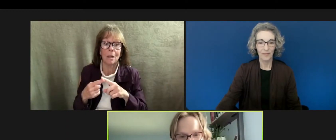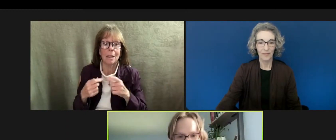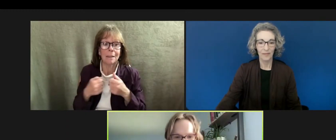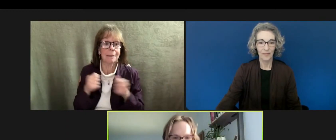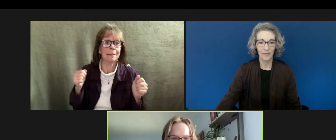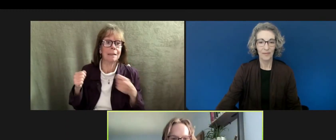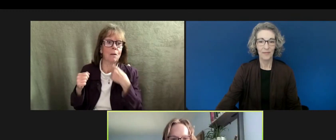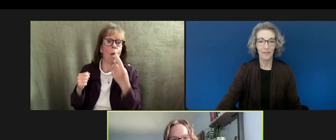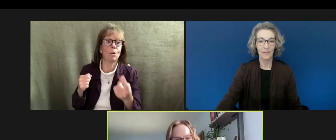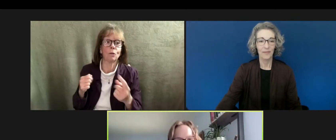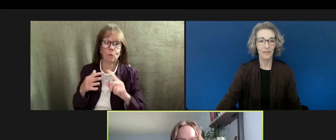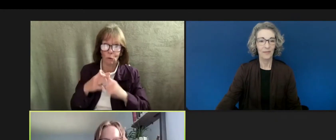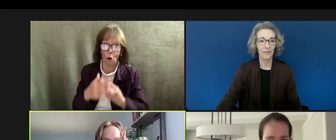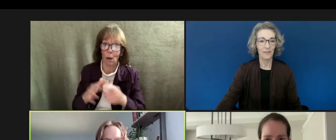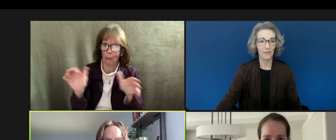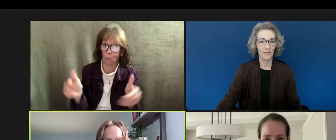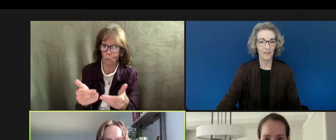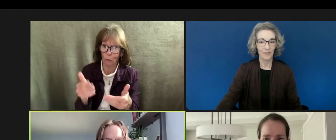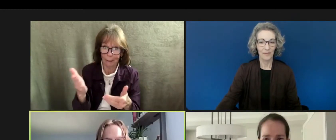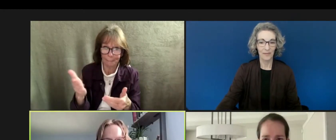and begin the introductions.